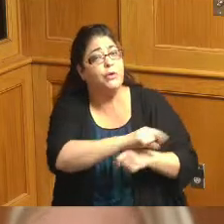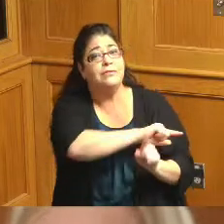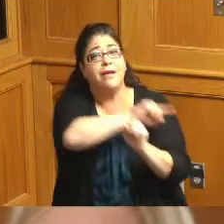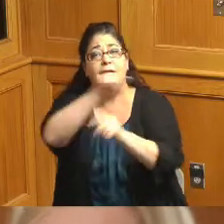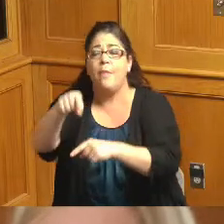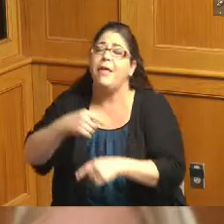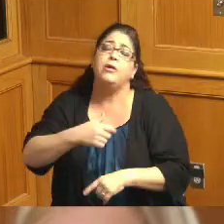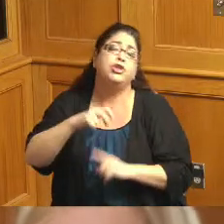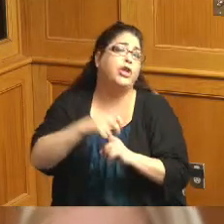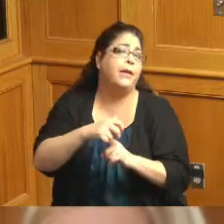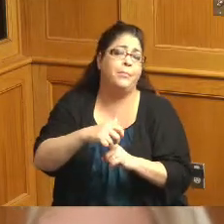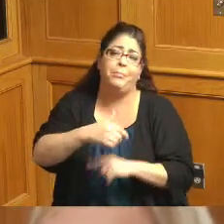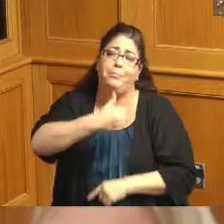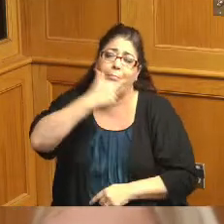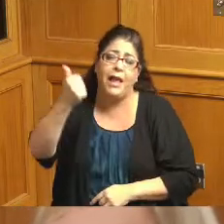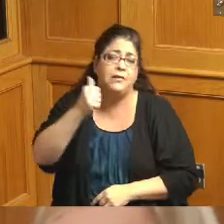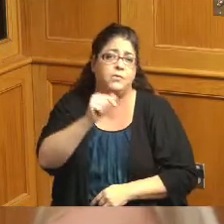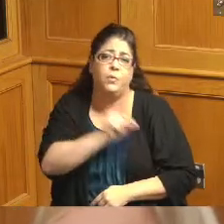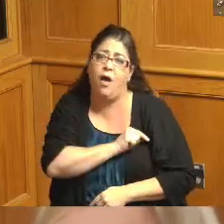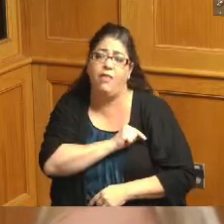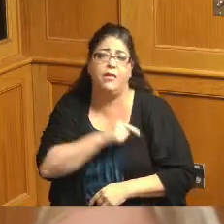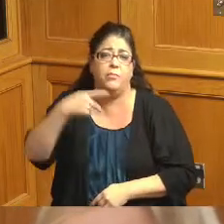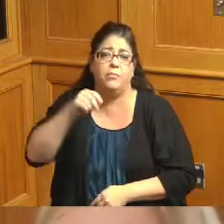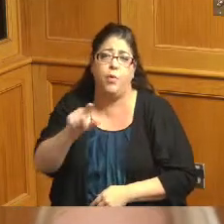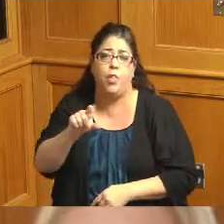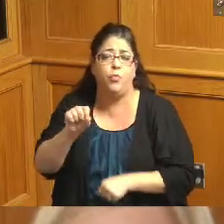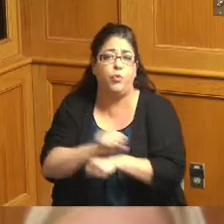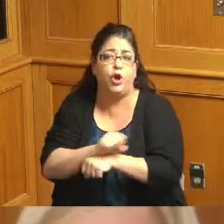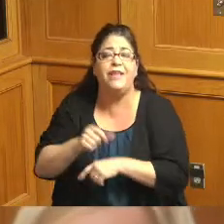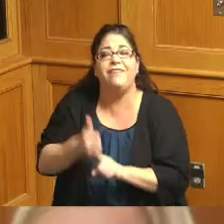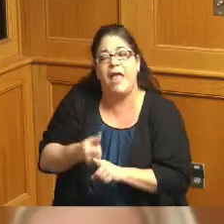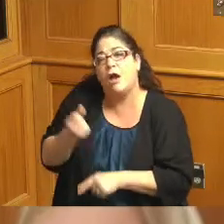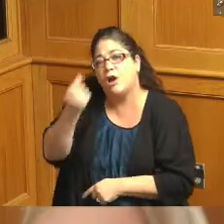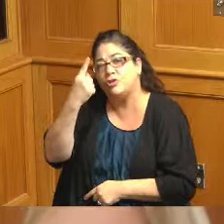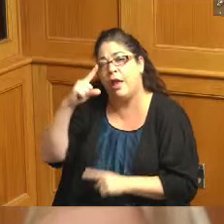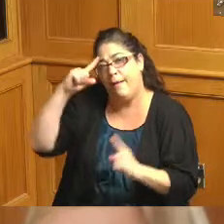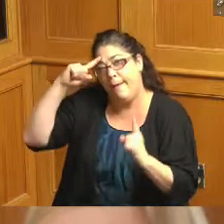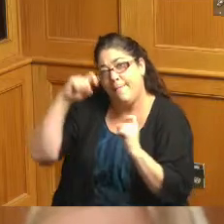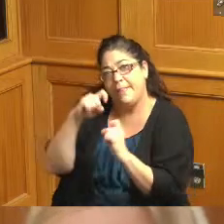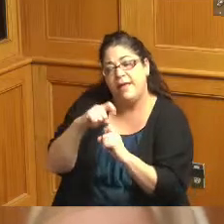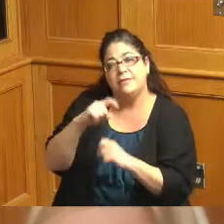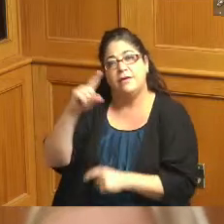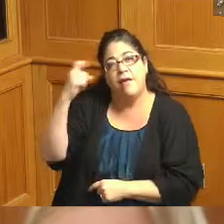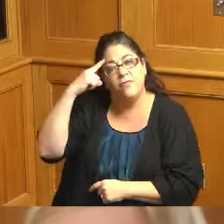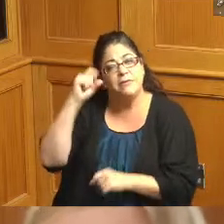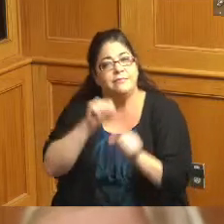best poll workers because they understand complex government systems and you know how to serve the